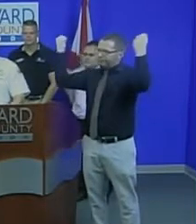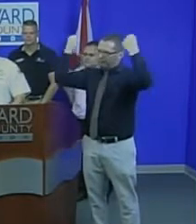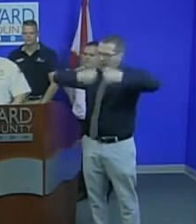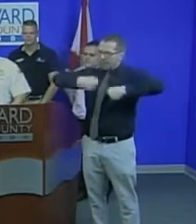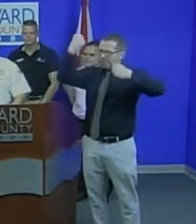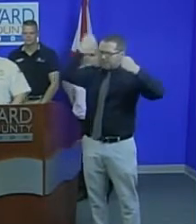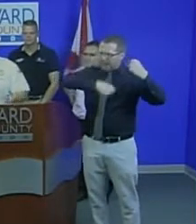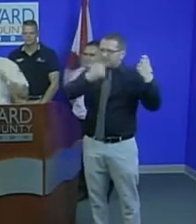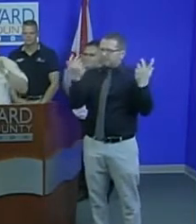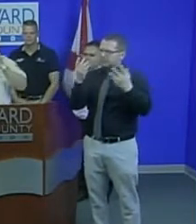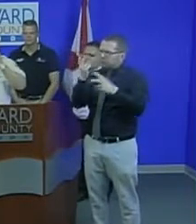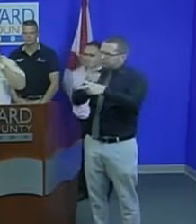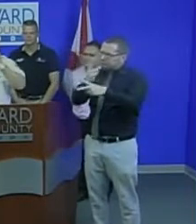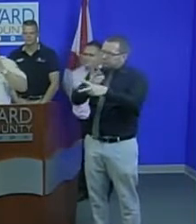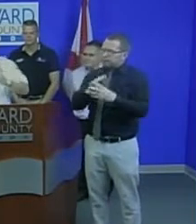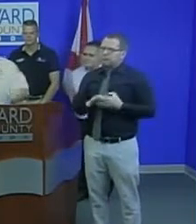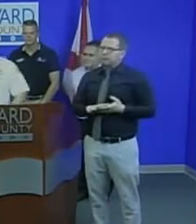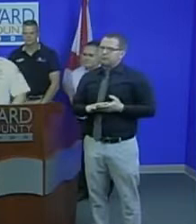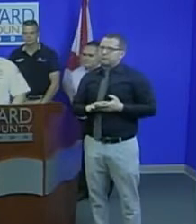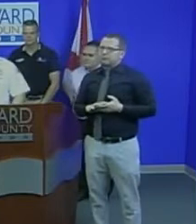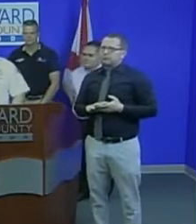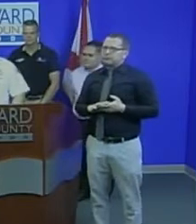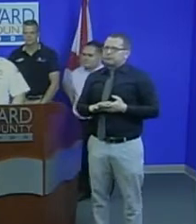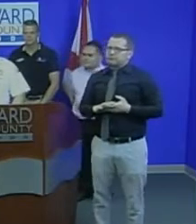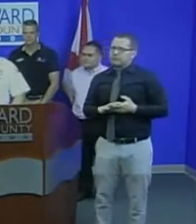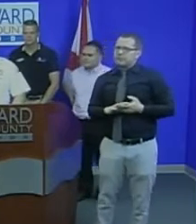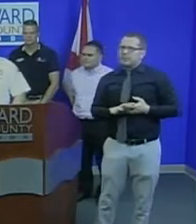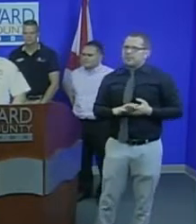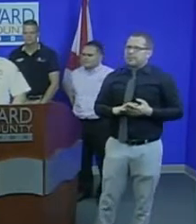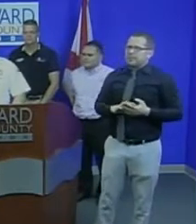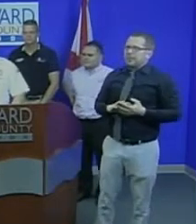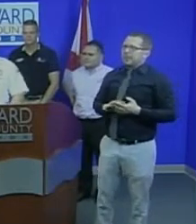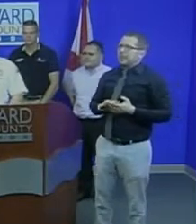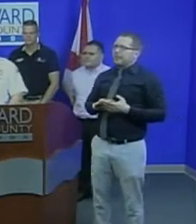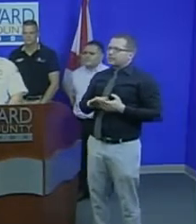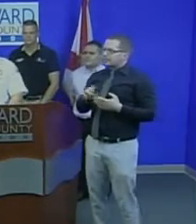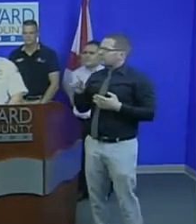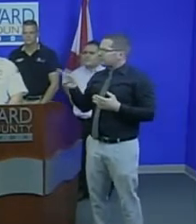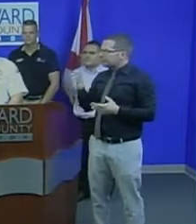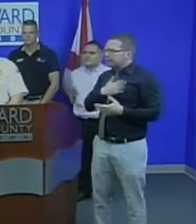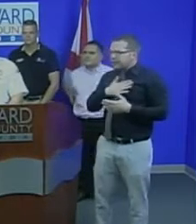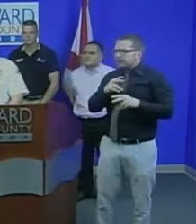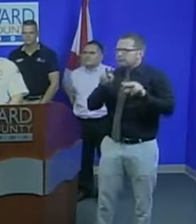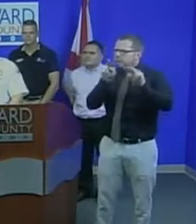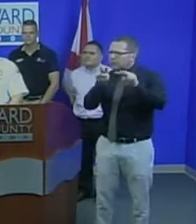A DEEP BREATH AND WE CAN AVOID MANY INJURIES THE PRIORITY OF THE BROWARD SHERIFF'S OFFICE IS